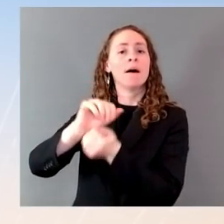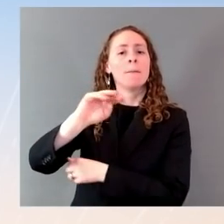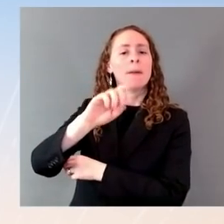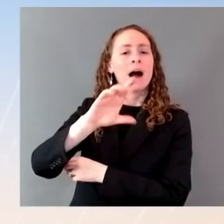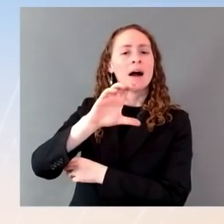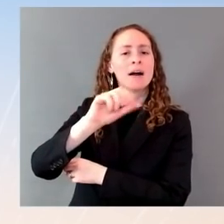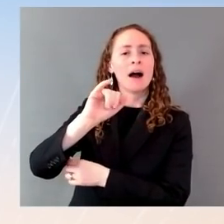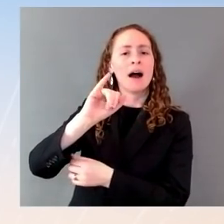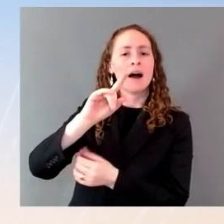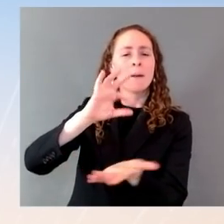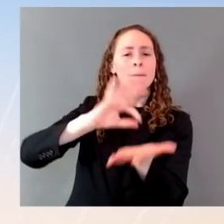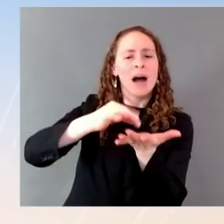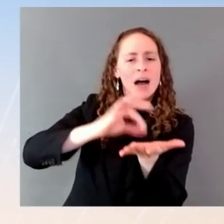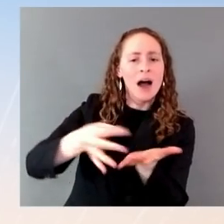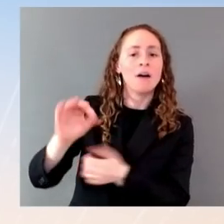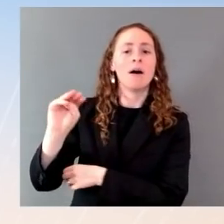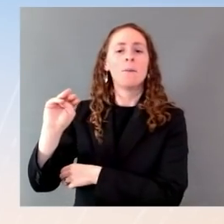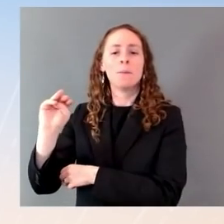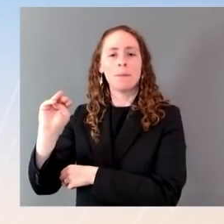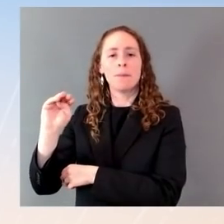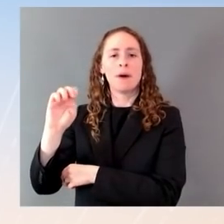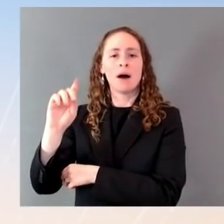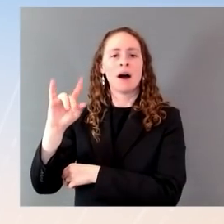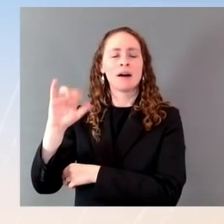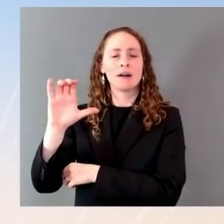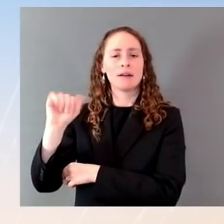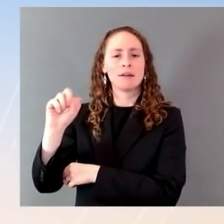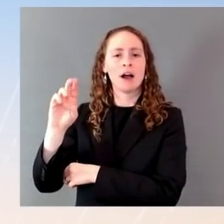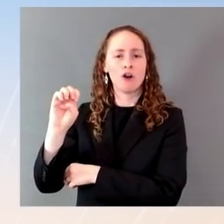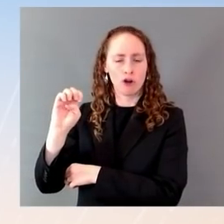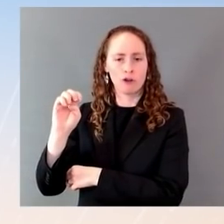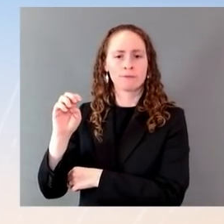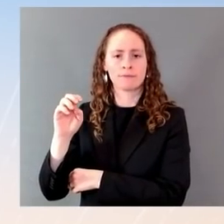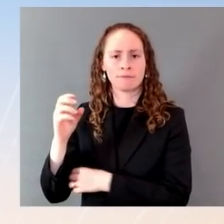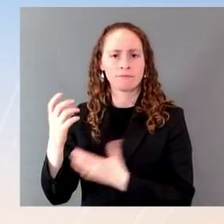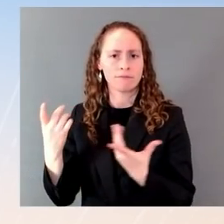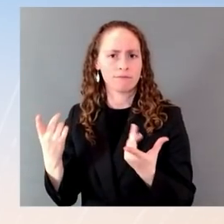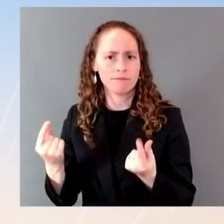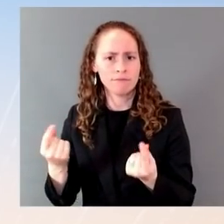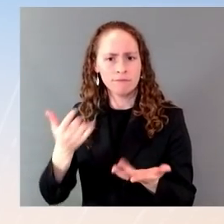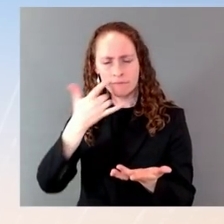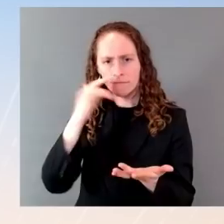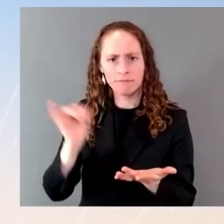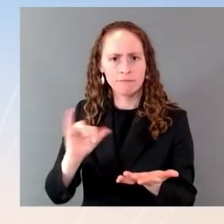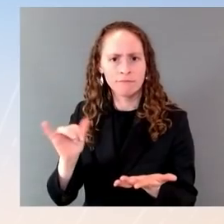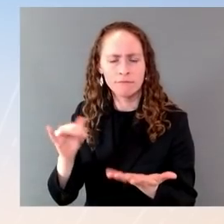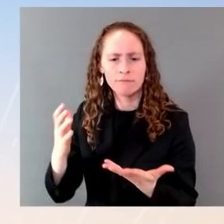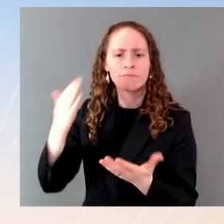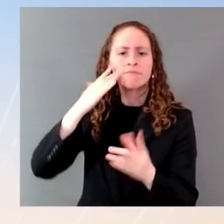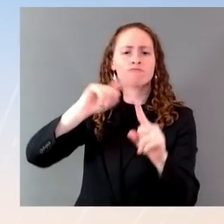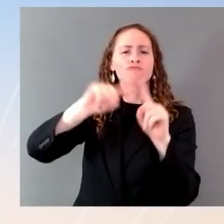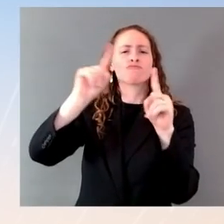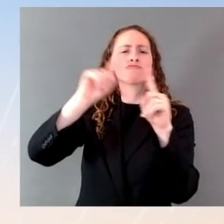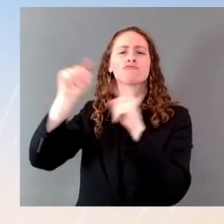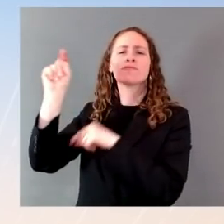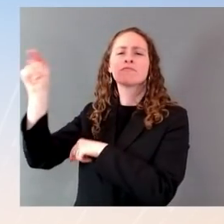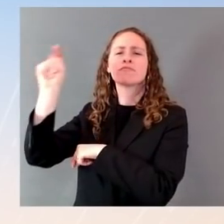of Birthing Friendly Hospital Designation and guidance to states on how to cover Medicaid postpartum services for a year.